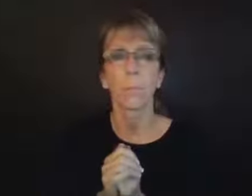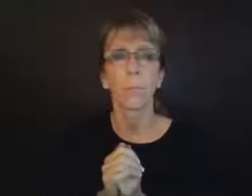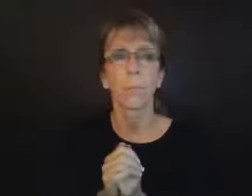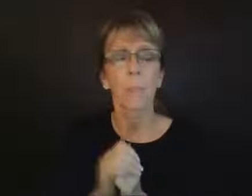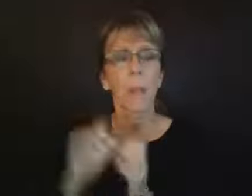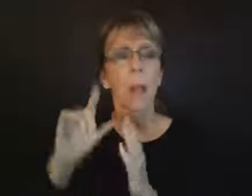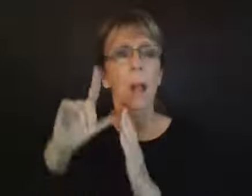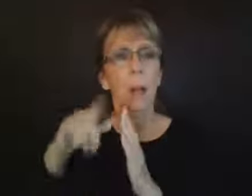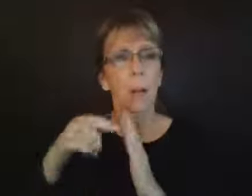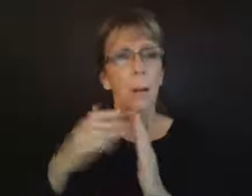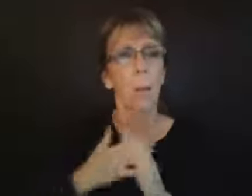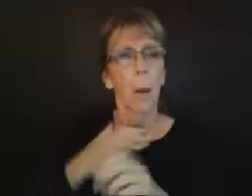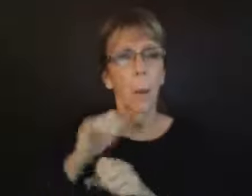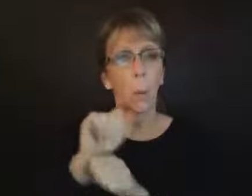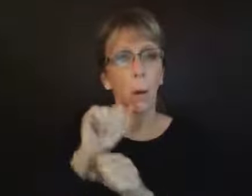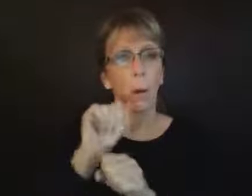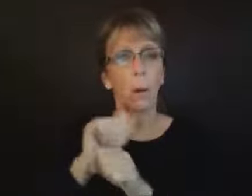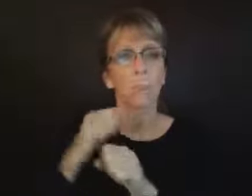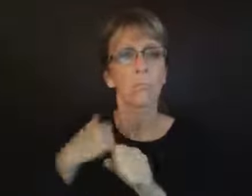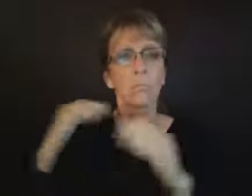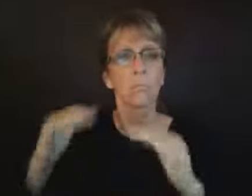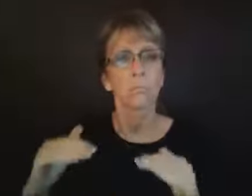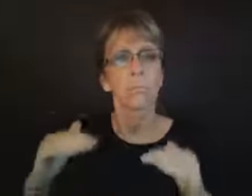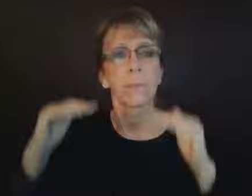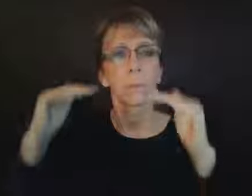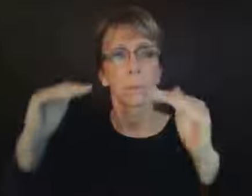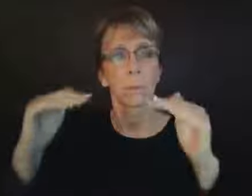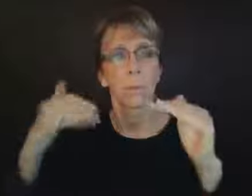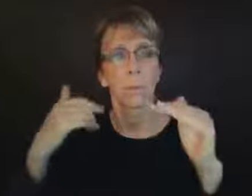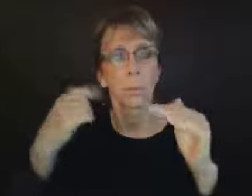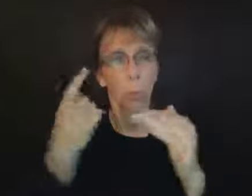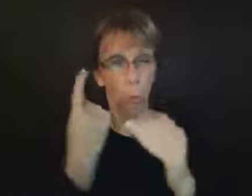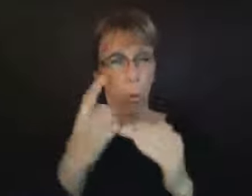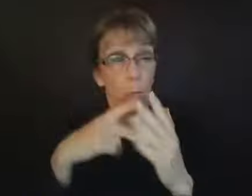In later years, as I moved up in my career,